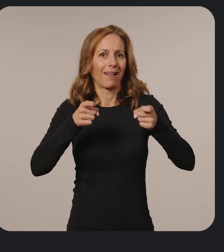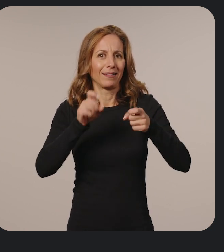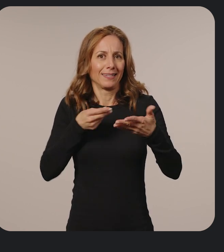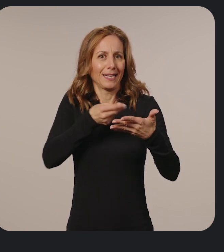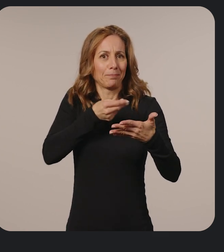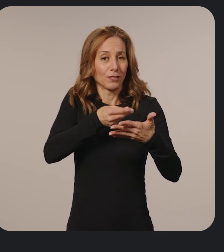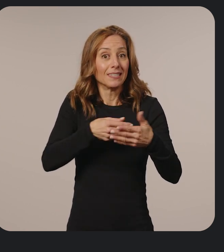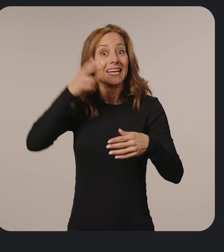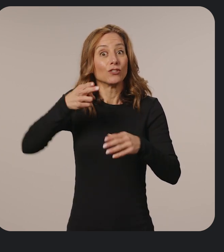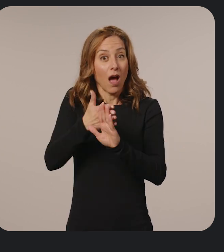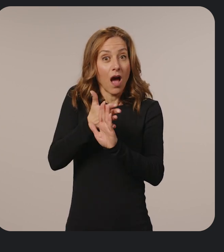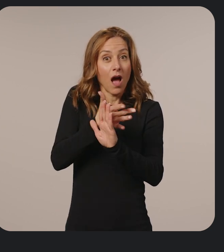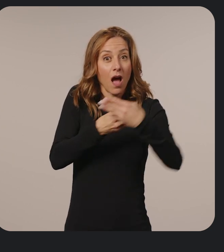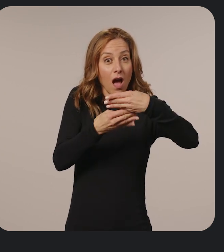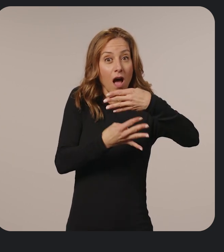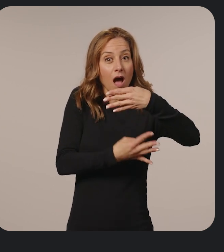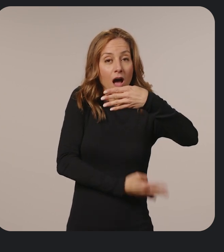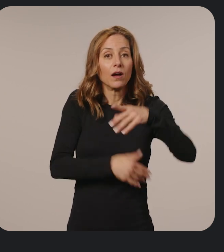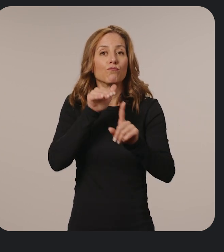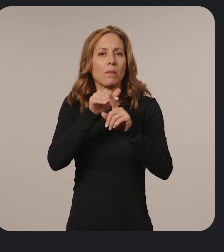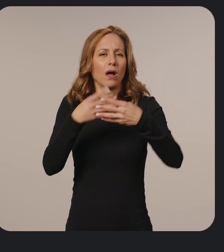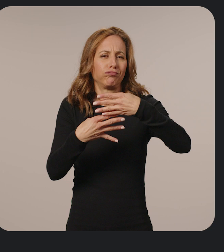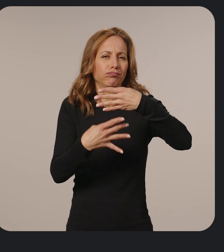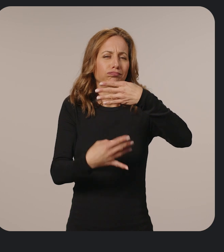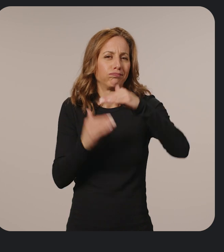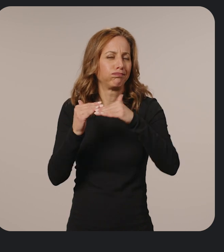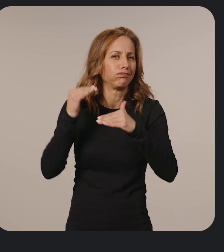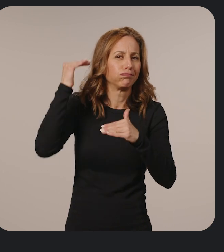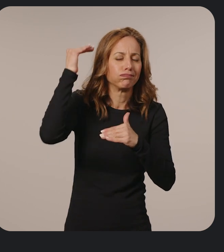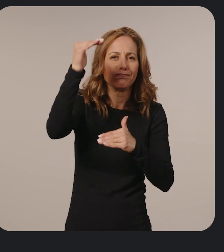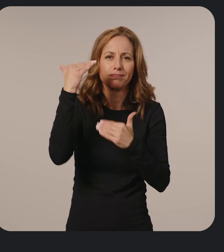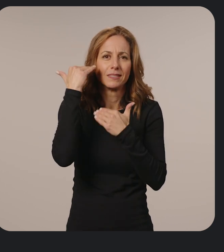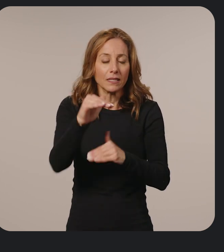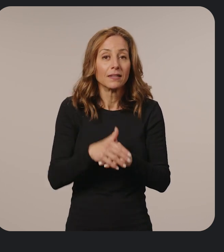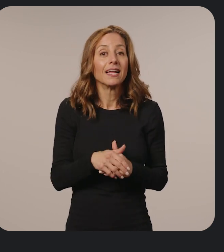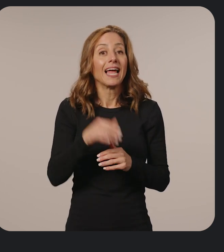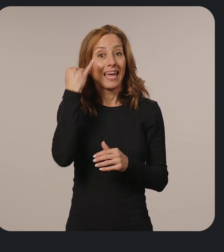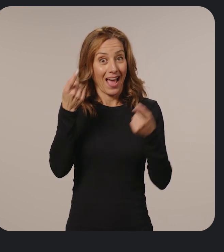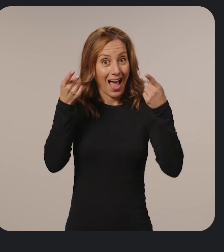your prompt might get so long that it exceeds the input window length. And if this happens, messages are truncated